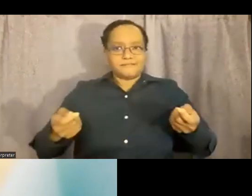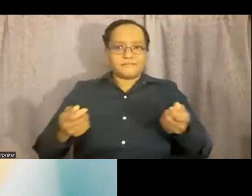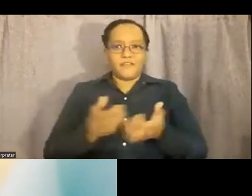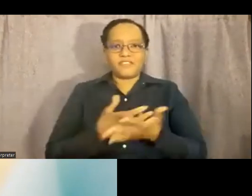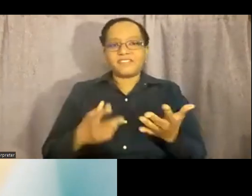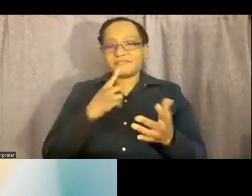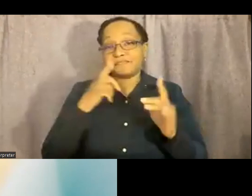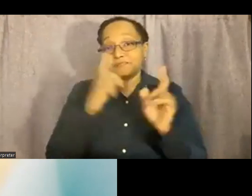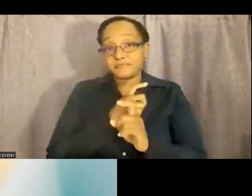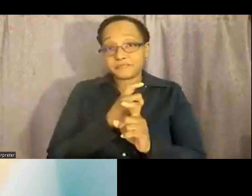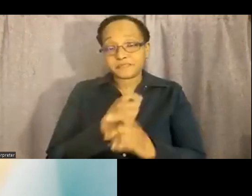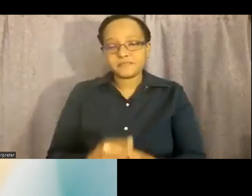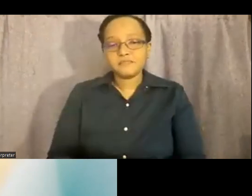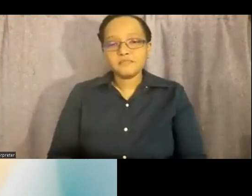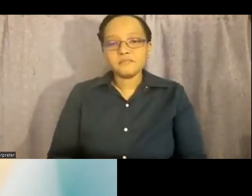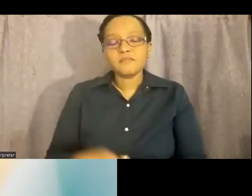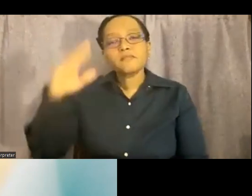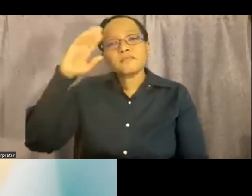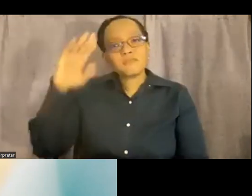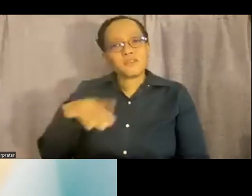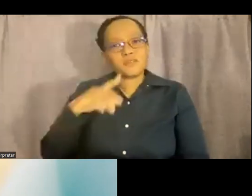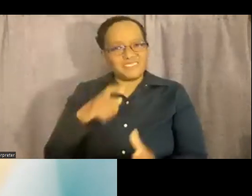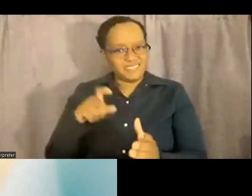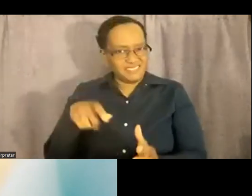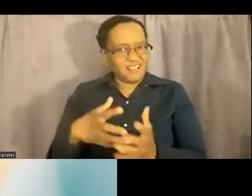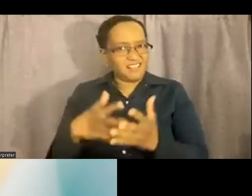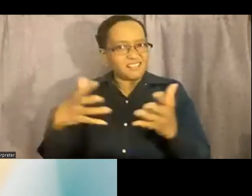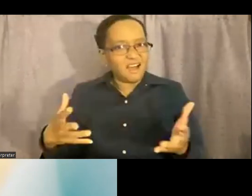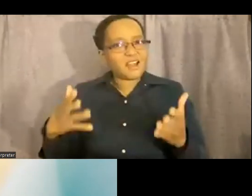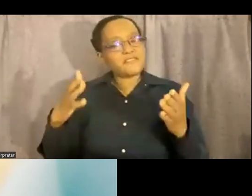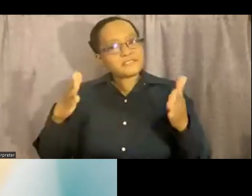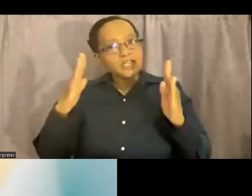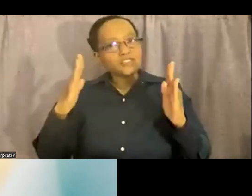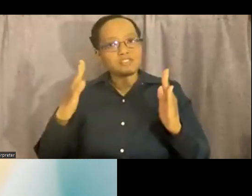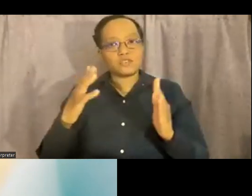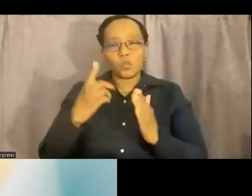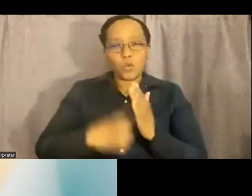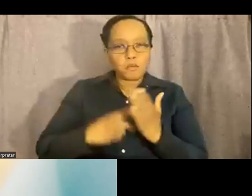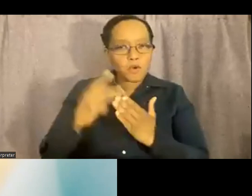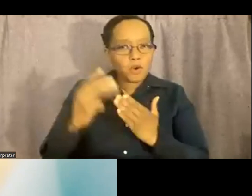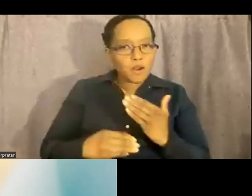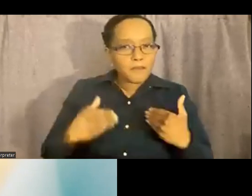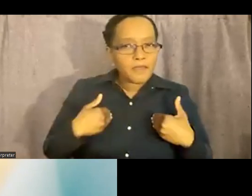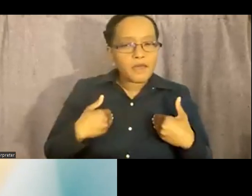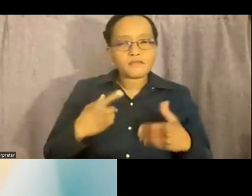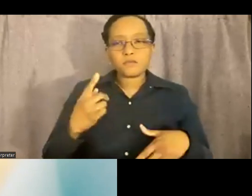As I said, we need a lot more attention on what are these programs? Where are the gaps?